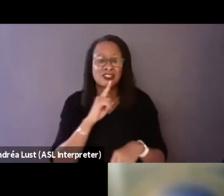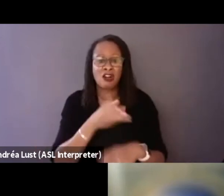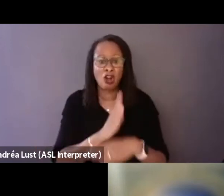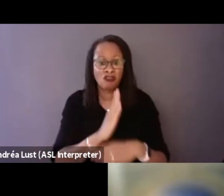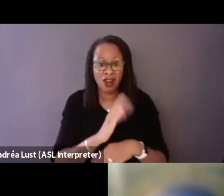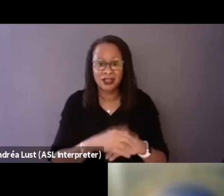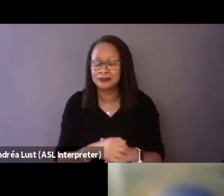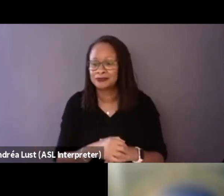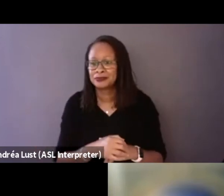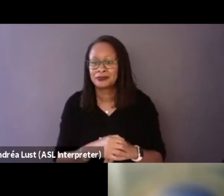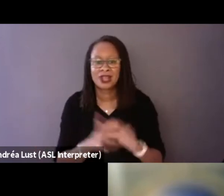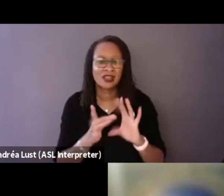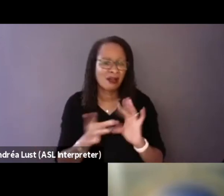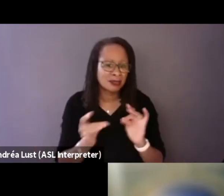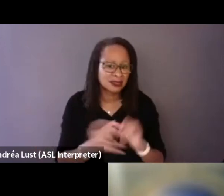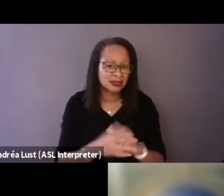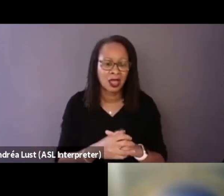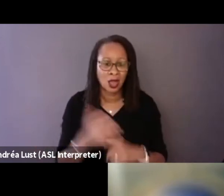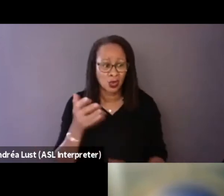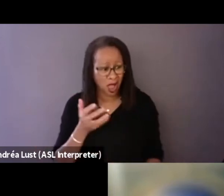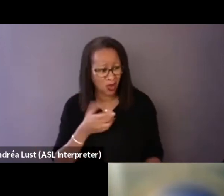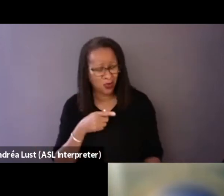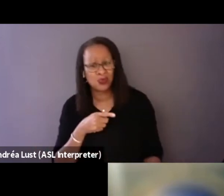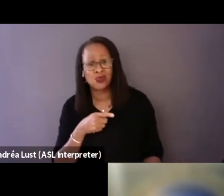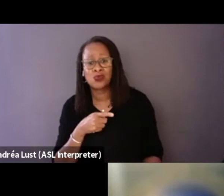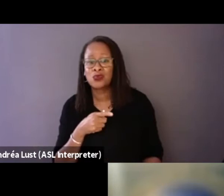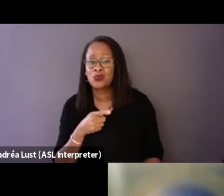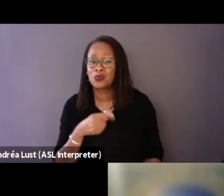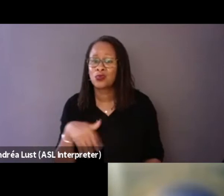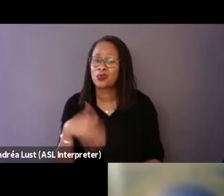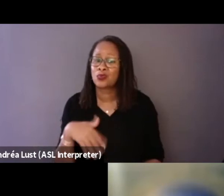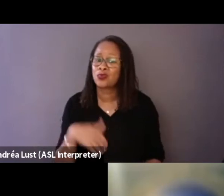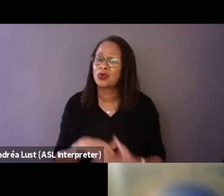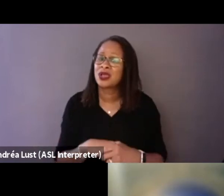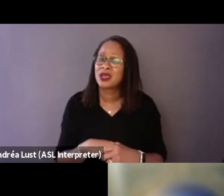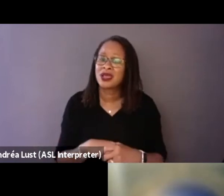kind of comments of like, wow, this is... And this is, of the three films I've made,